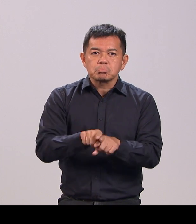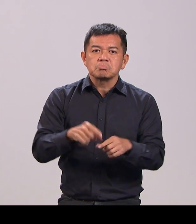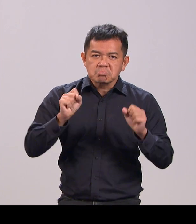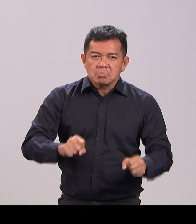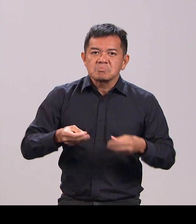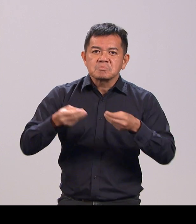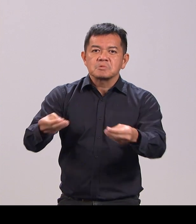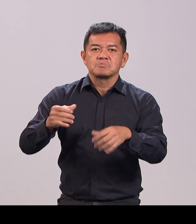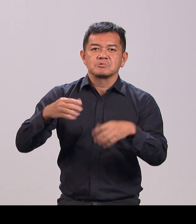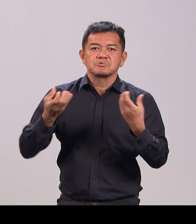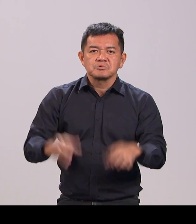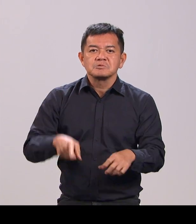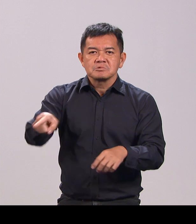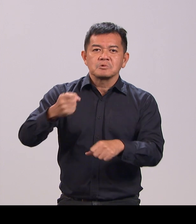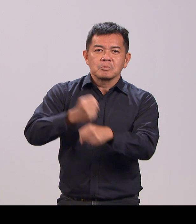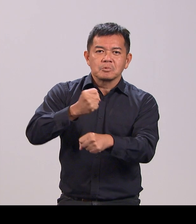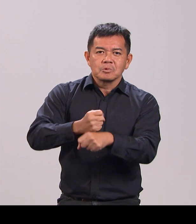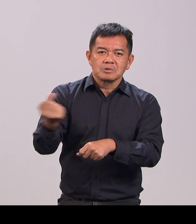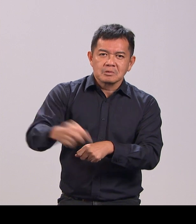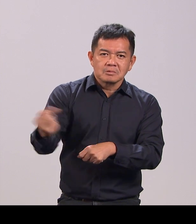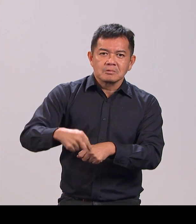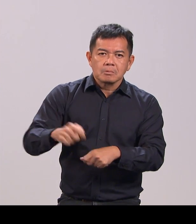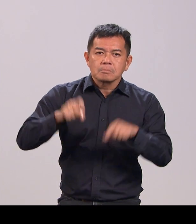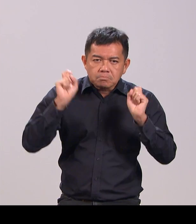We must build this sort of new, deep capabilities in every sector,